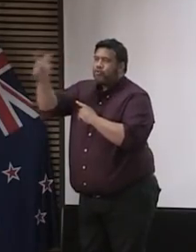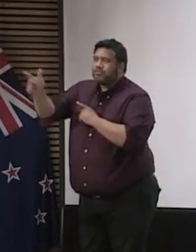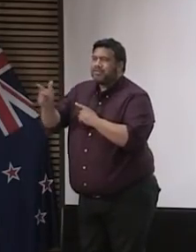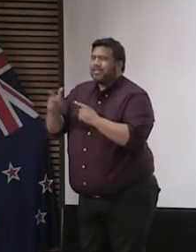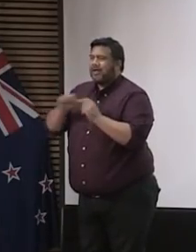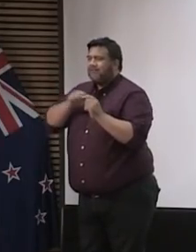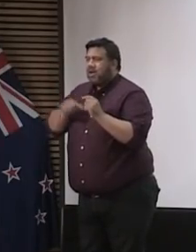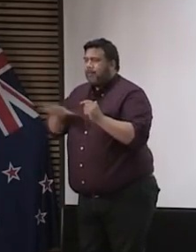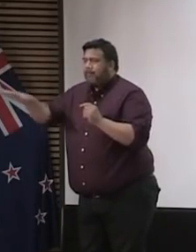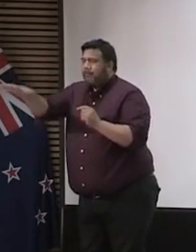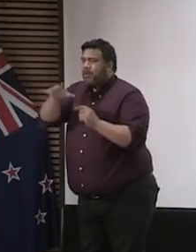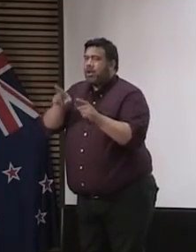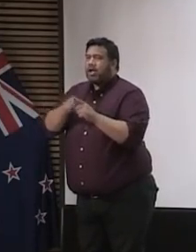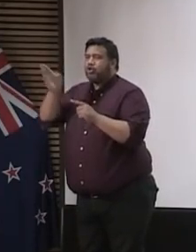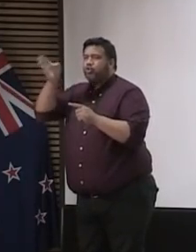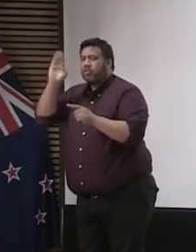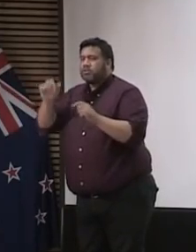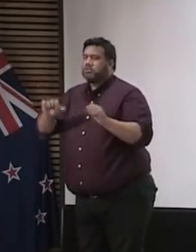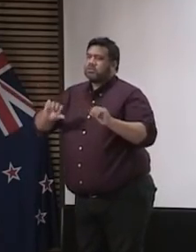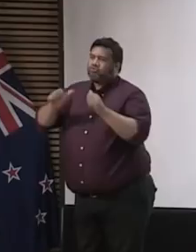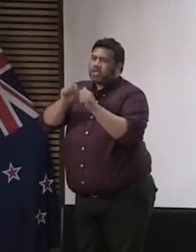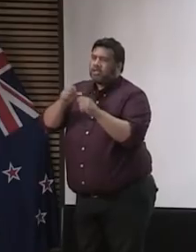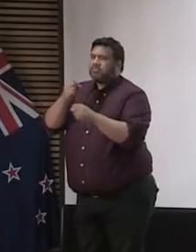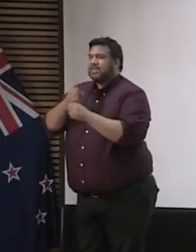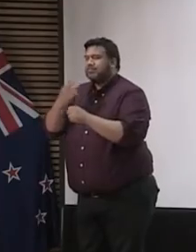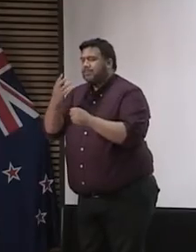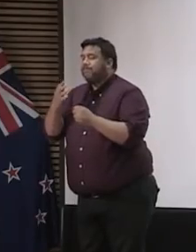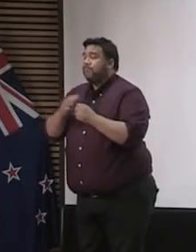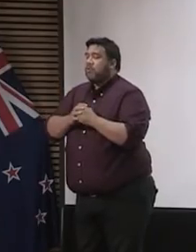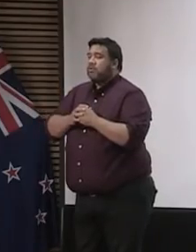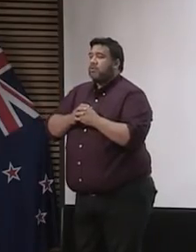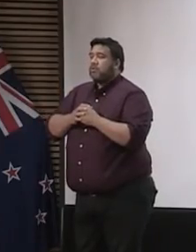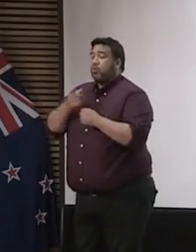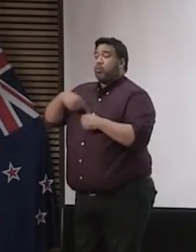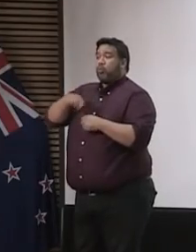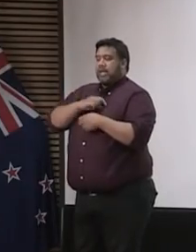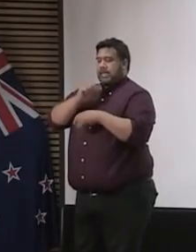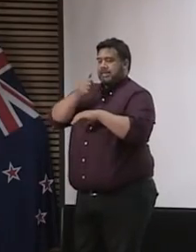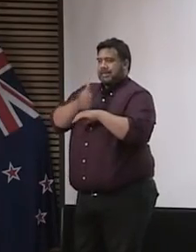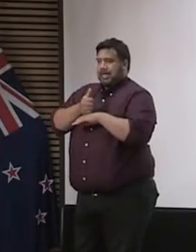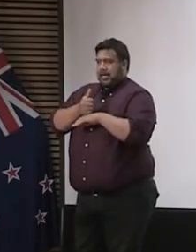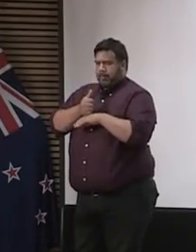Taranaki, Northland forexample there are verydeliberate efforts being putin place this week to getmobile